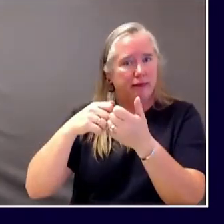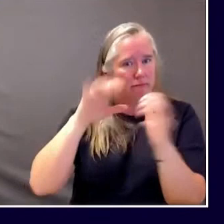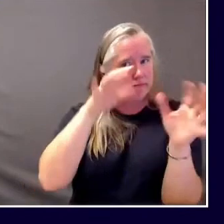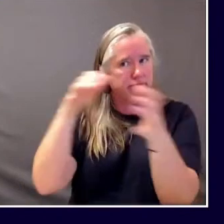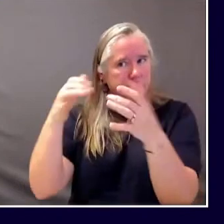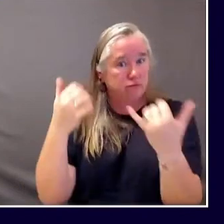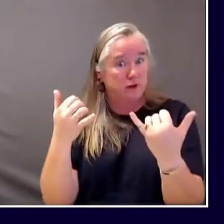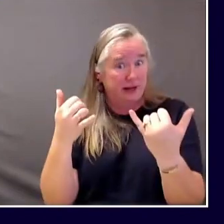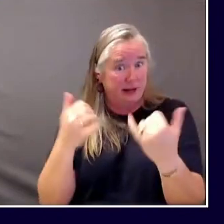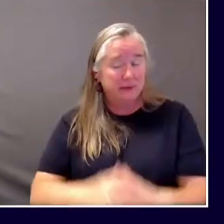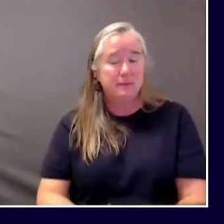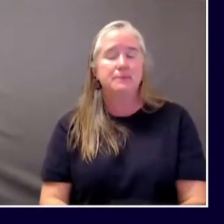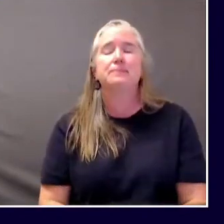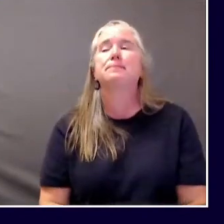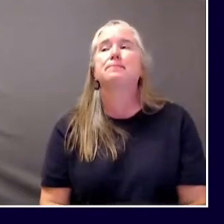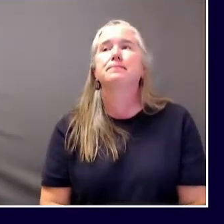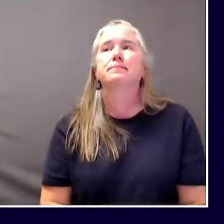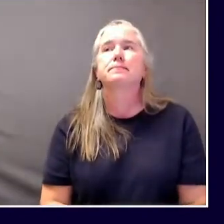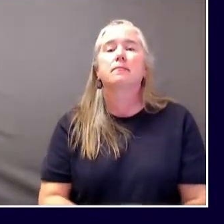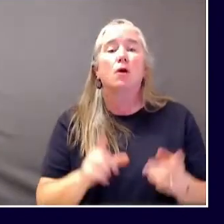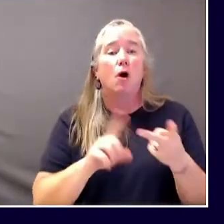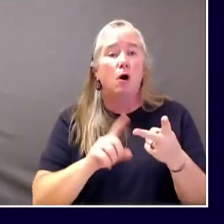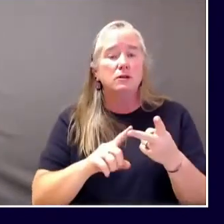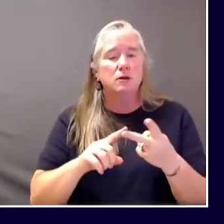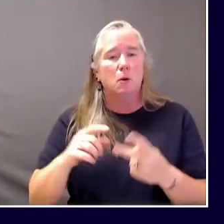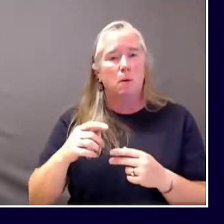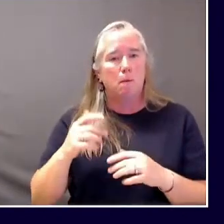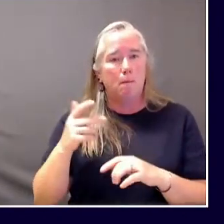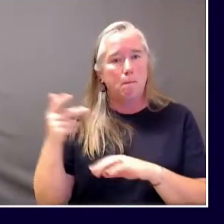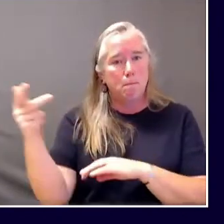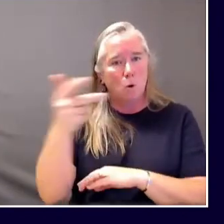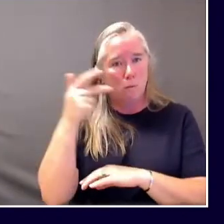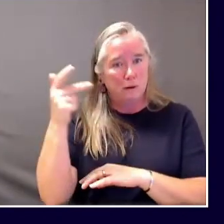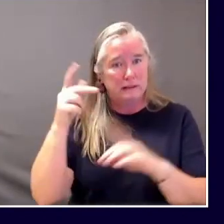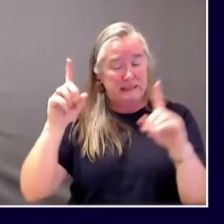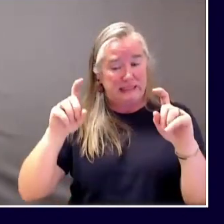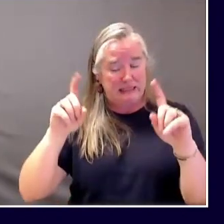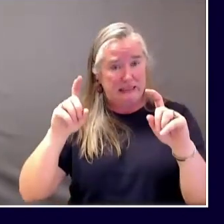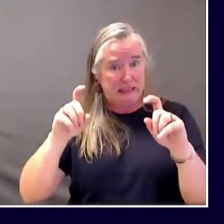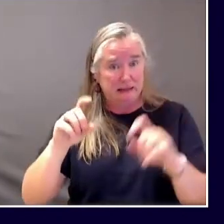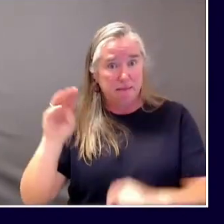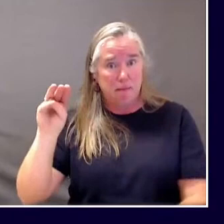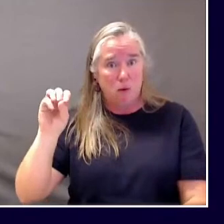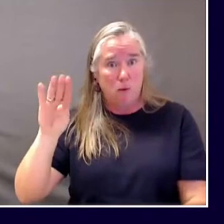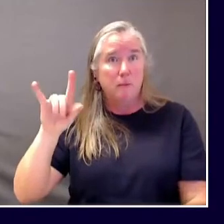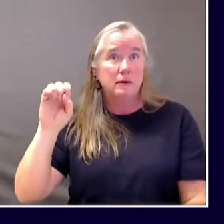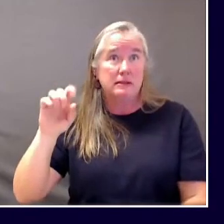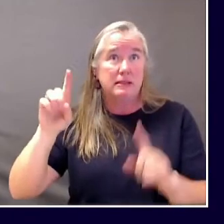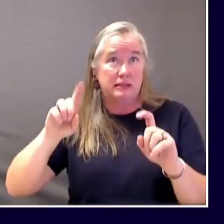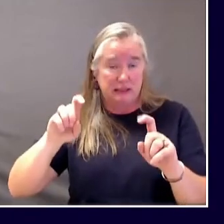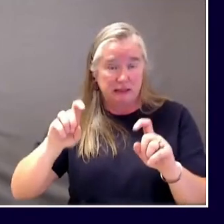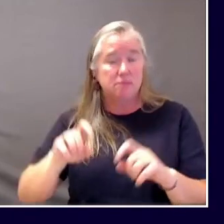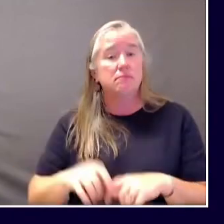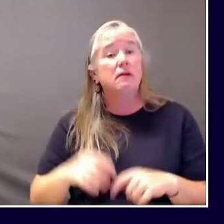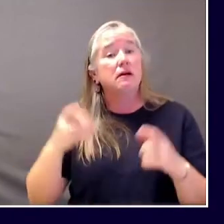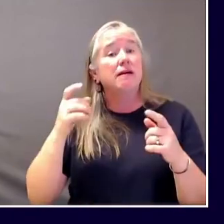also are working on mobile testing options for schools so